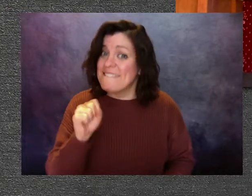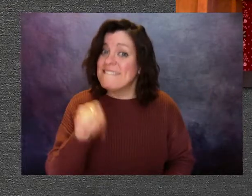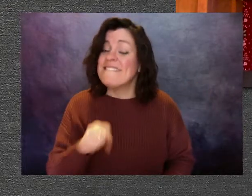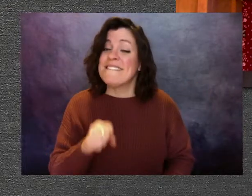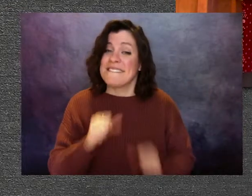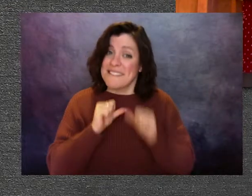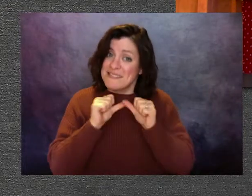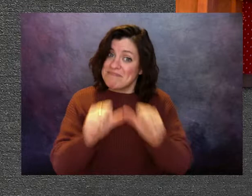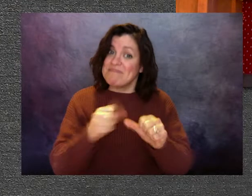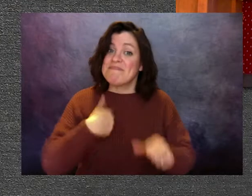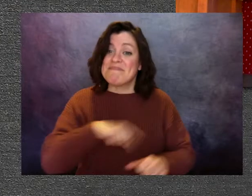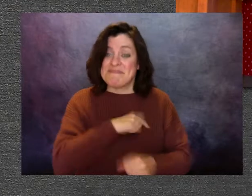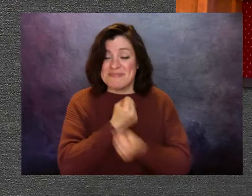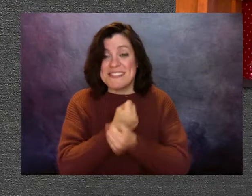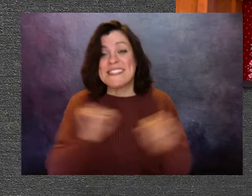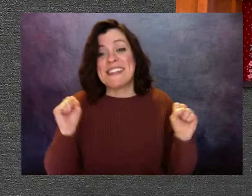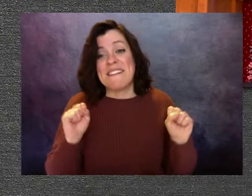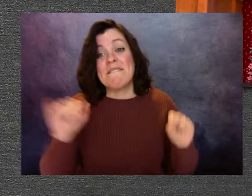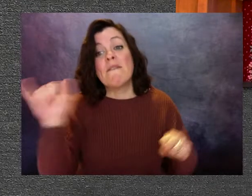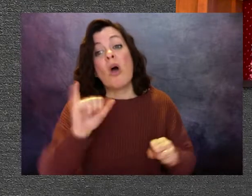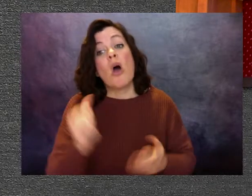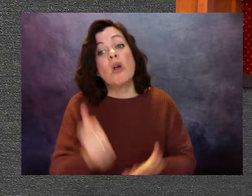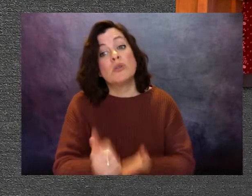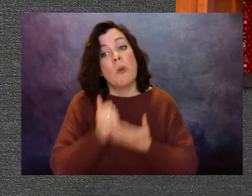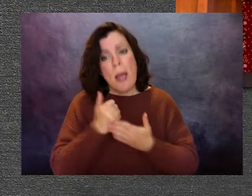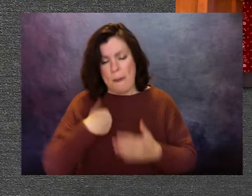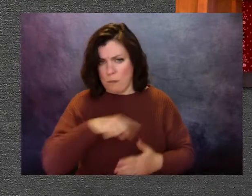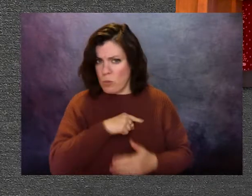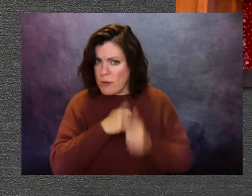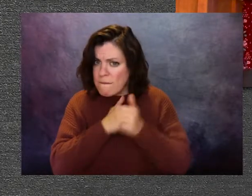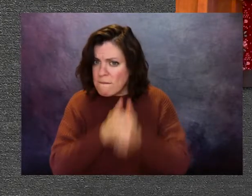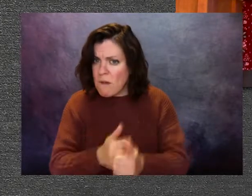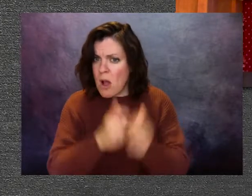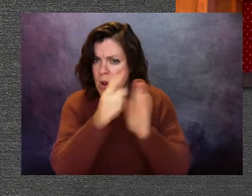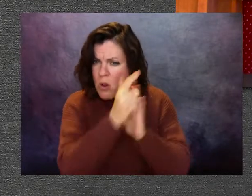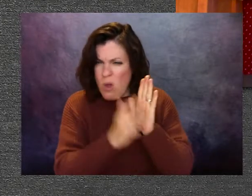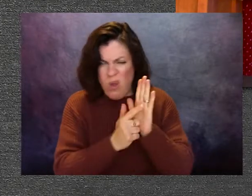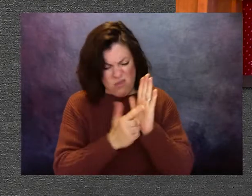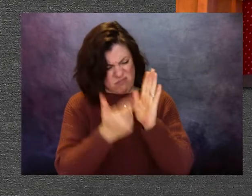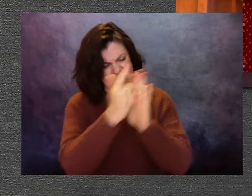They also help us follow the law. Lots of things that we have to do to, to keep us safe,